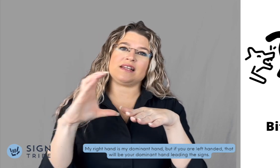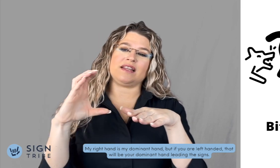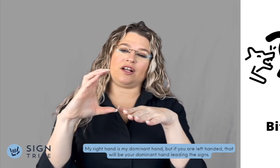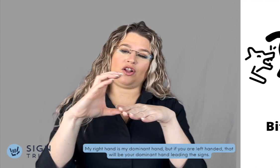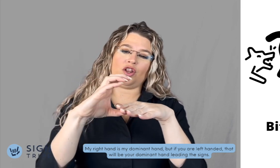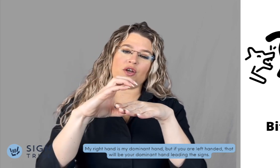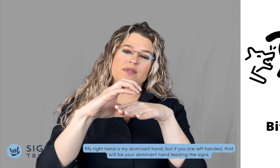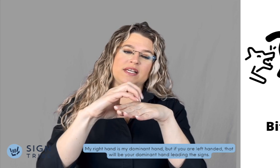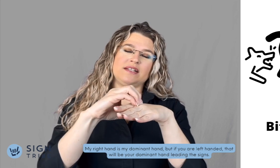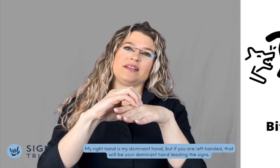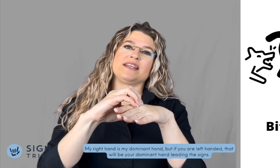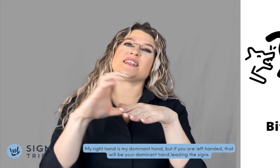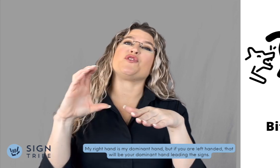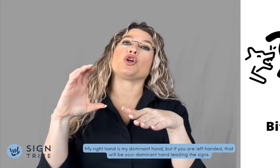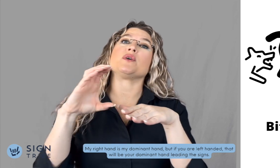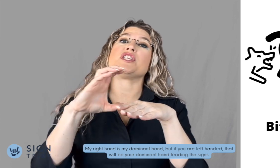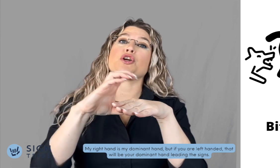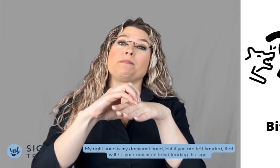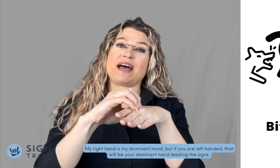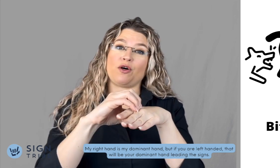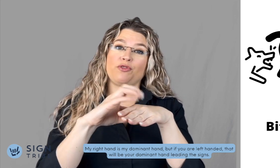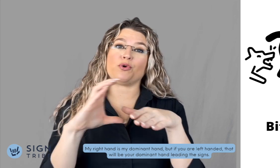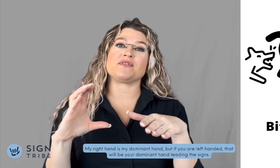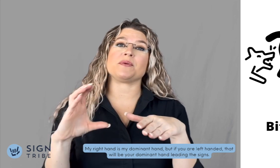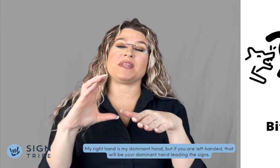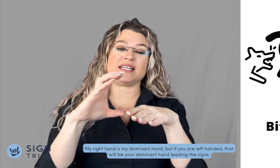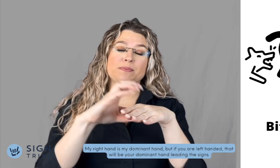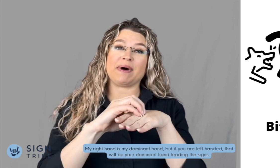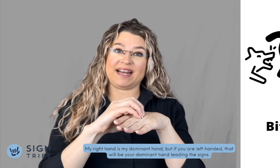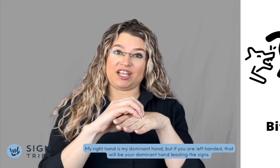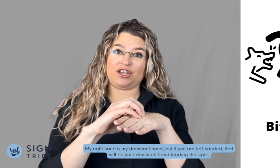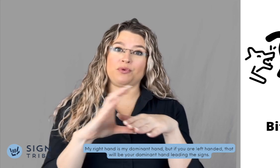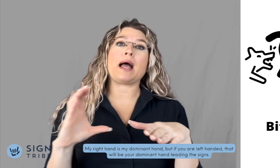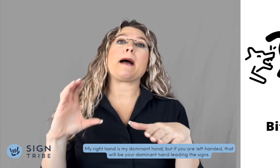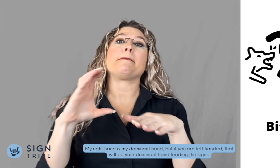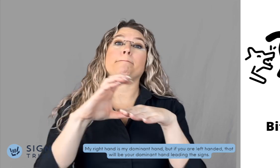and then close it like as if you're closing your mouth or if something is biting you.